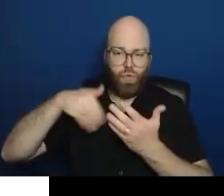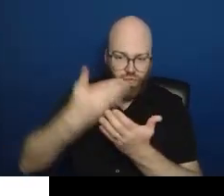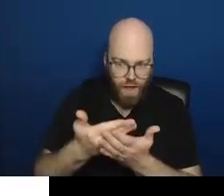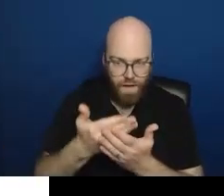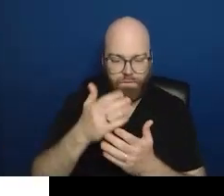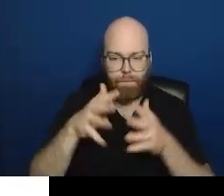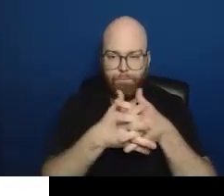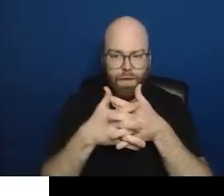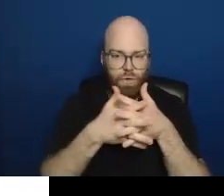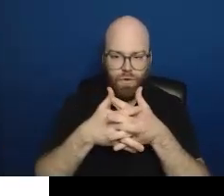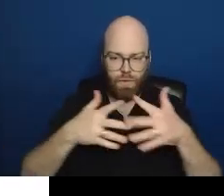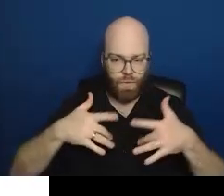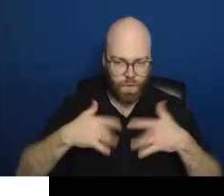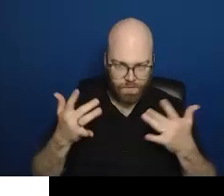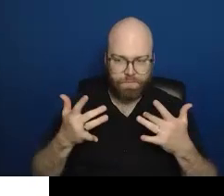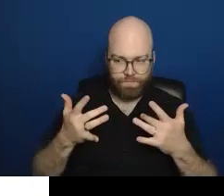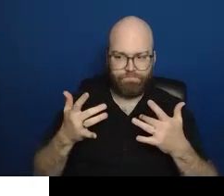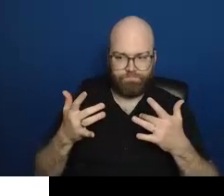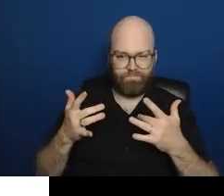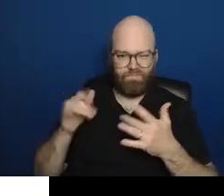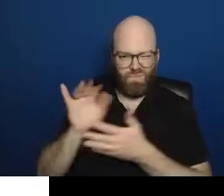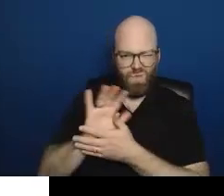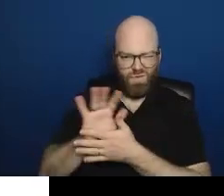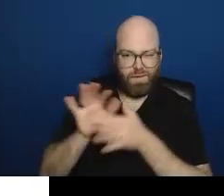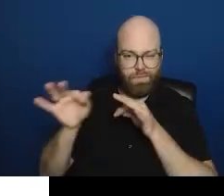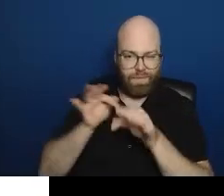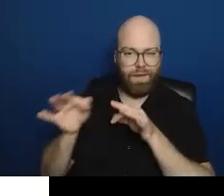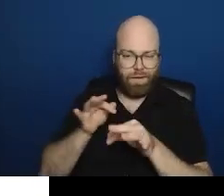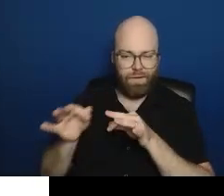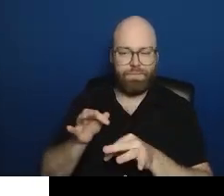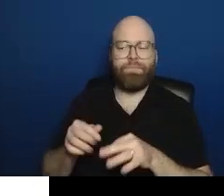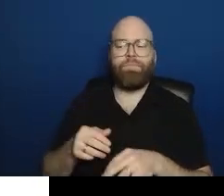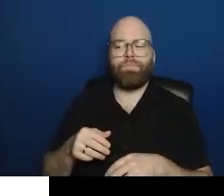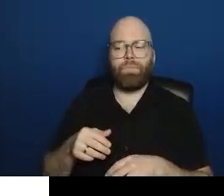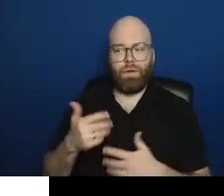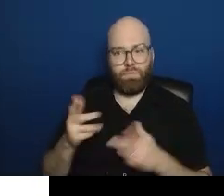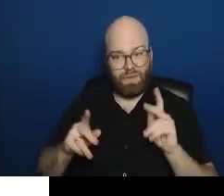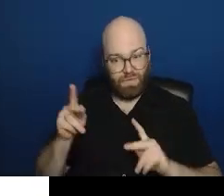endure to find a better life and